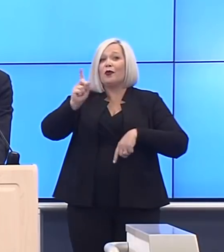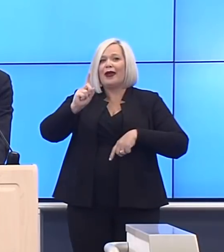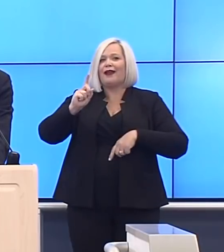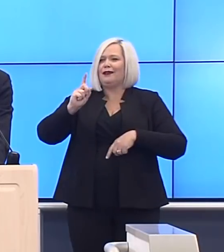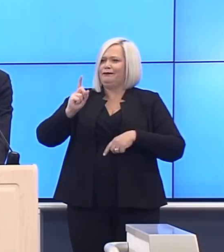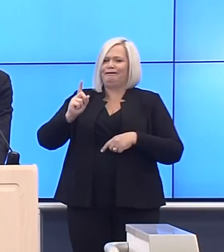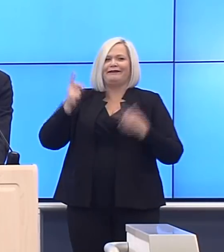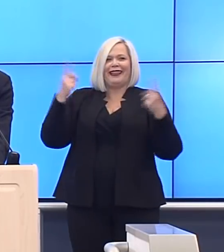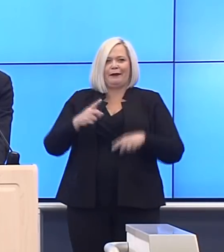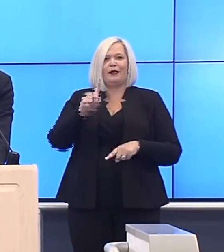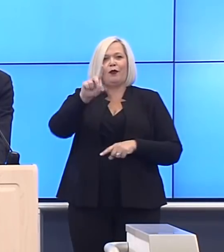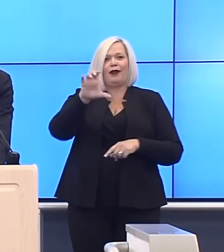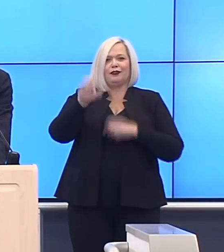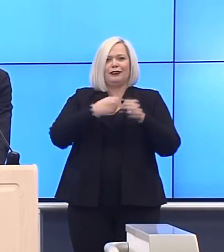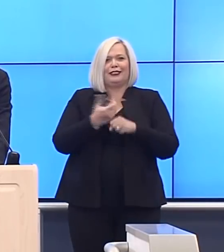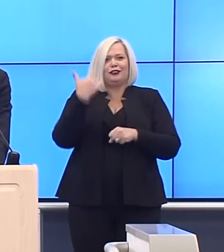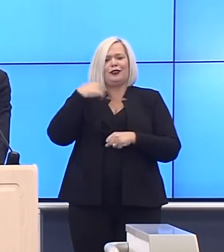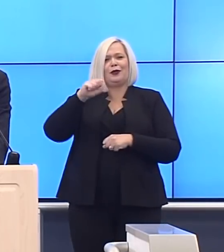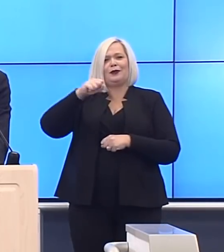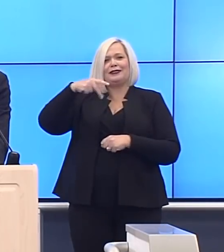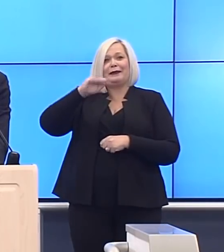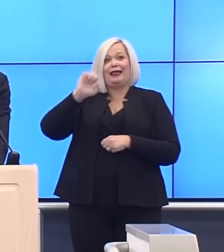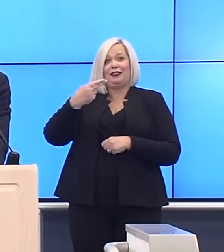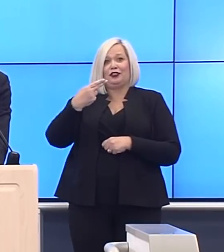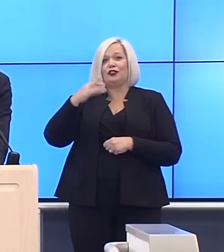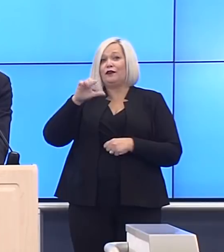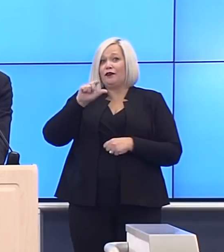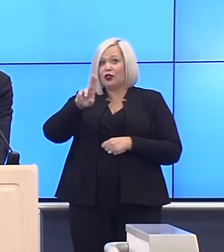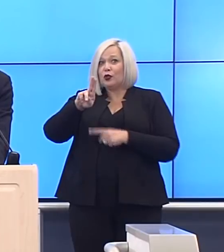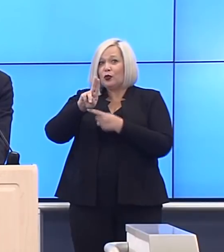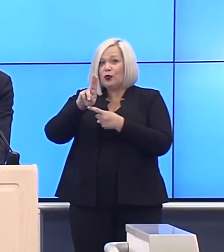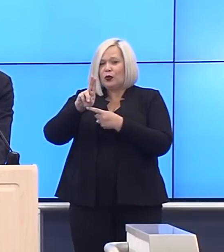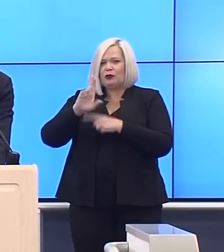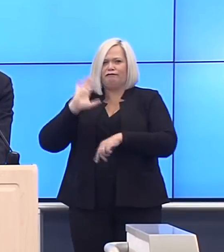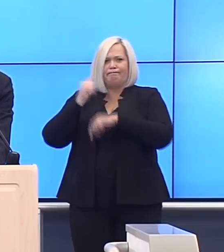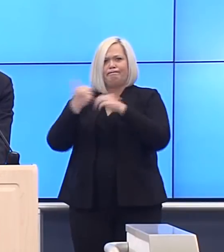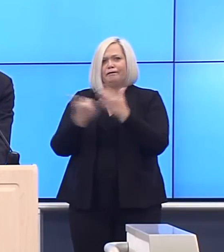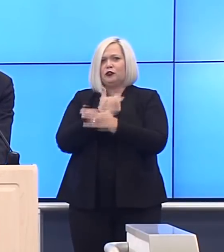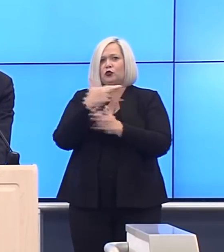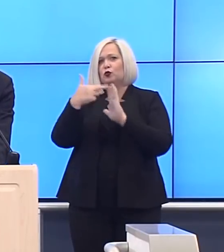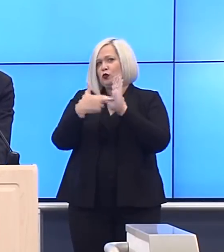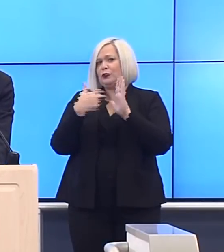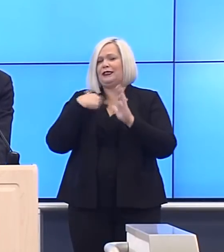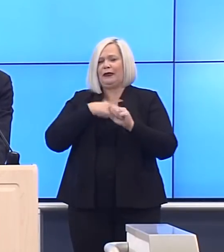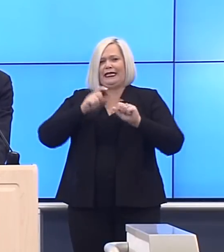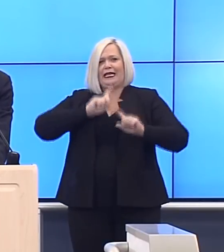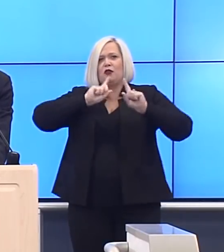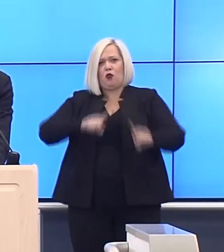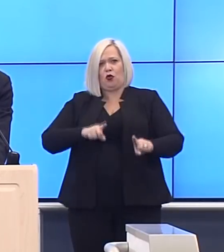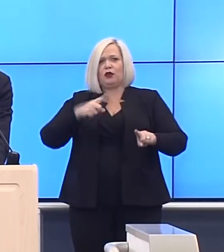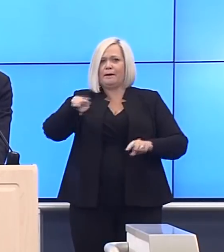FUTURE. DISORDER ARRESTS ON LEGISLATURE AFTER THE SPANISH